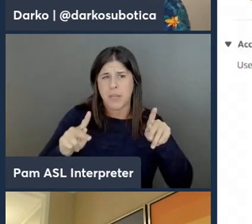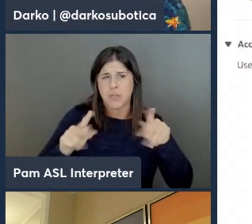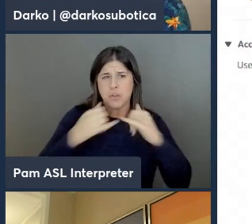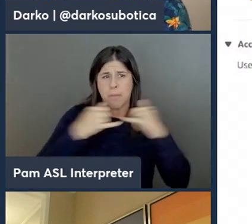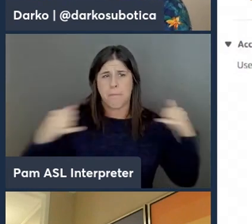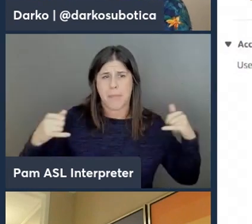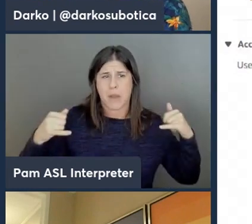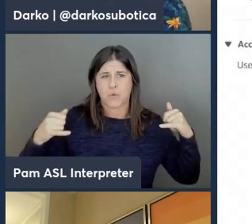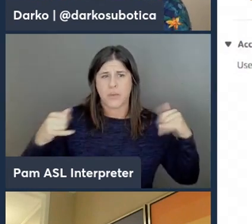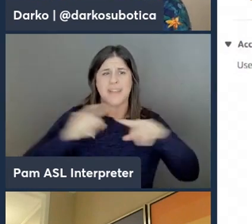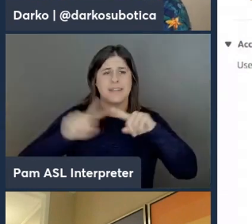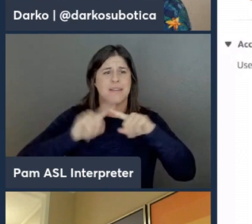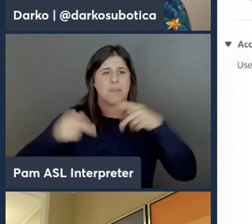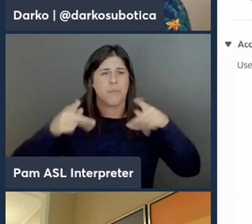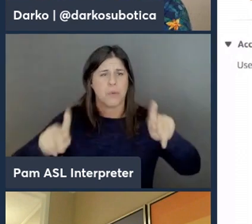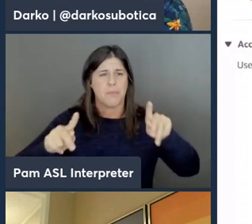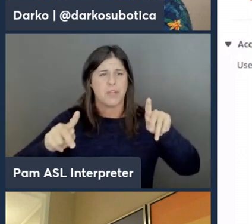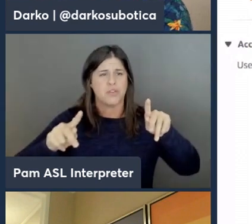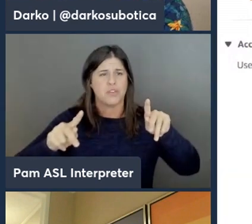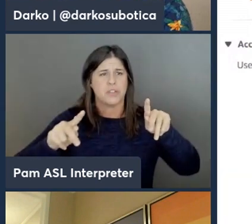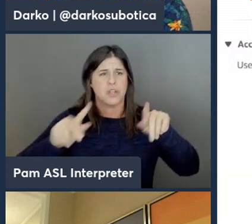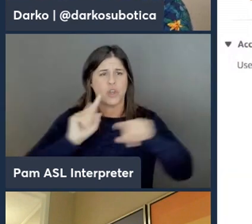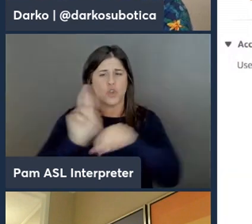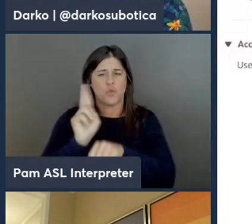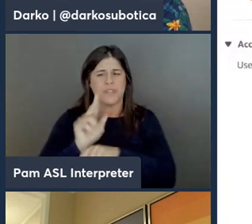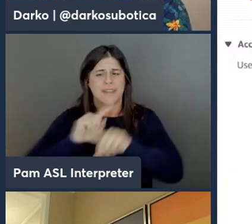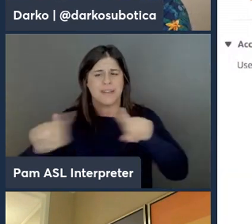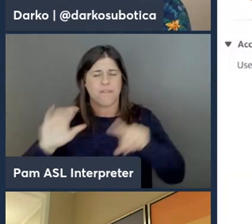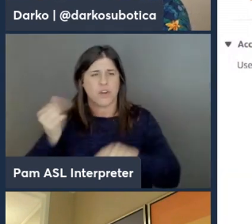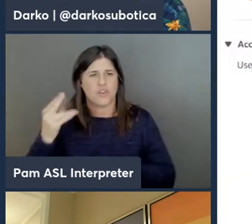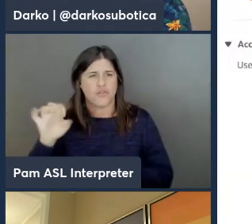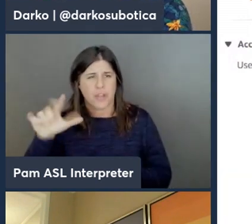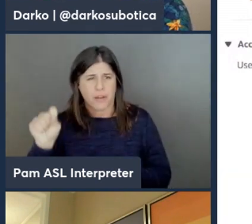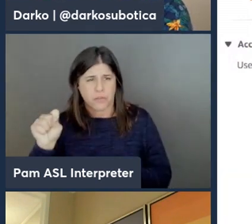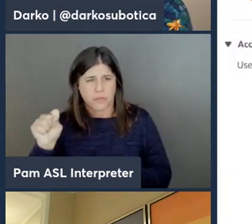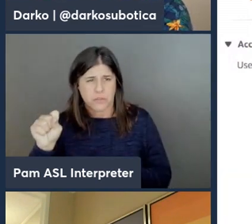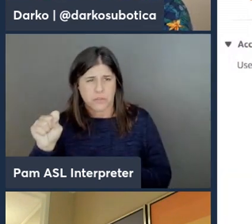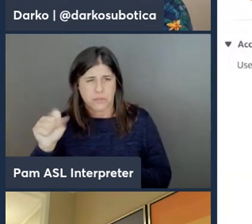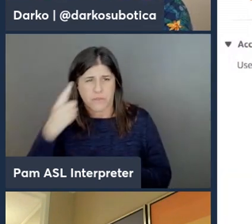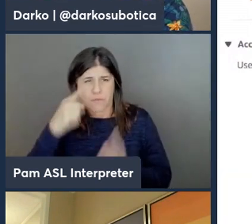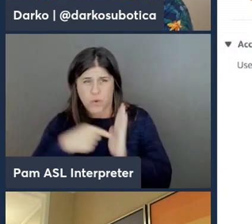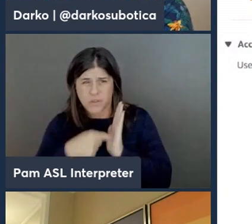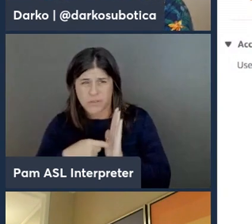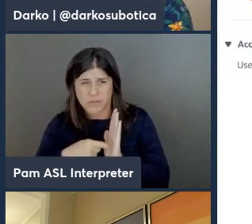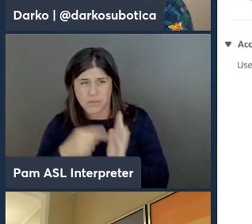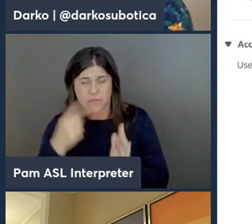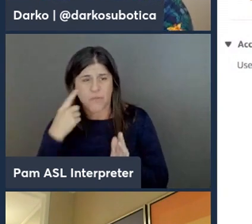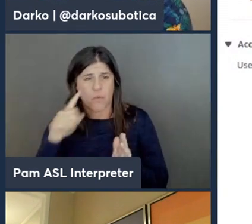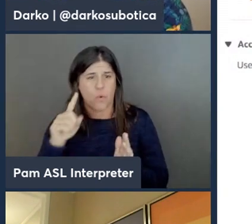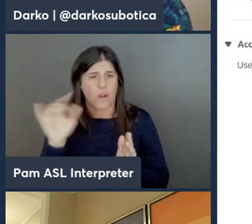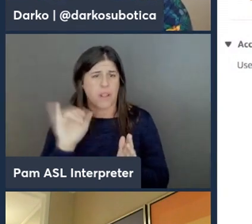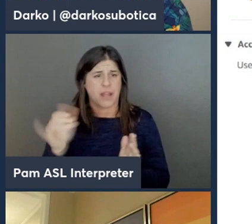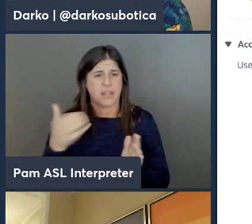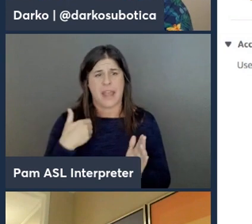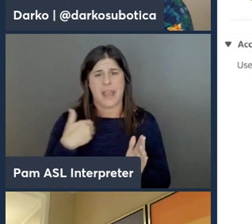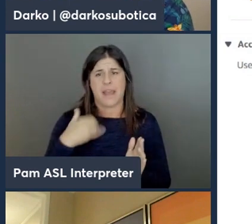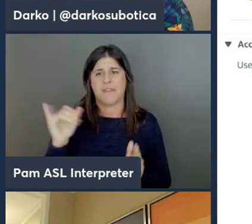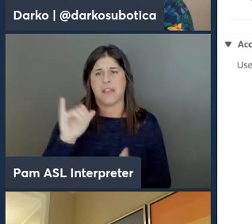different permission boundaries using different Channels, for instance. So to have like Admins would have to be